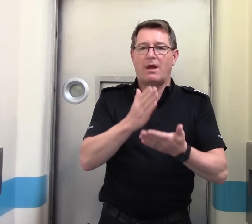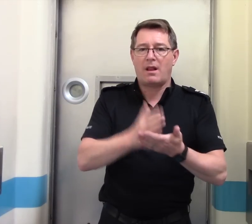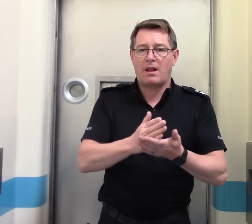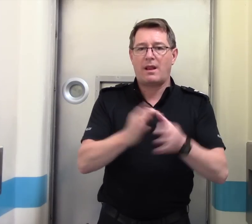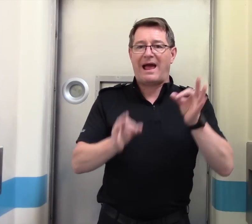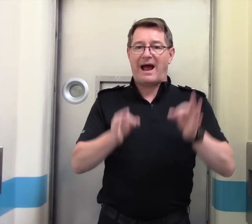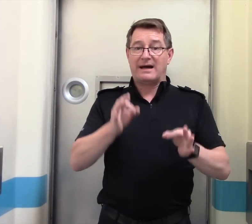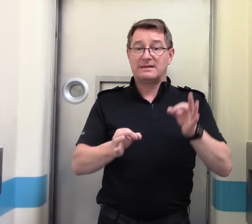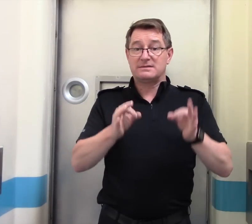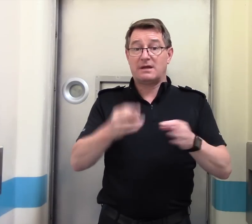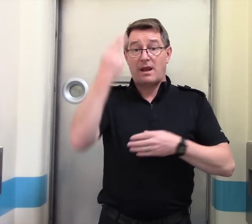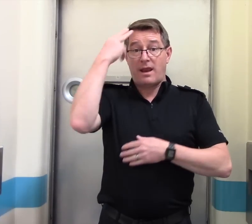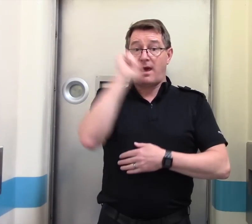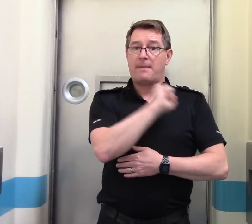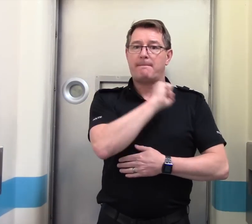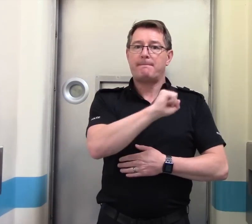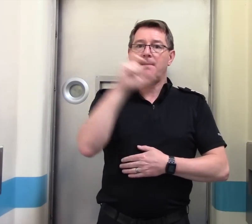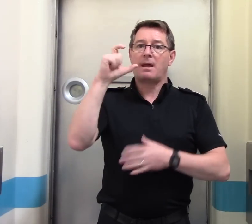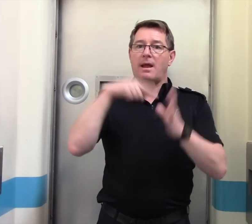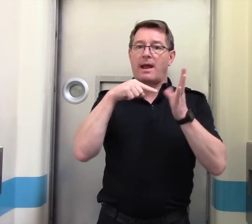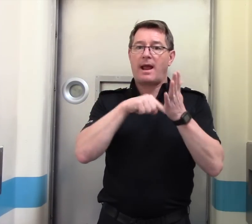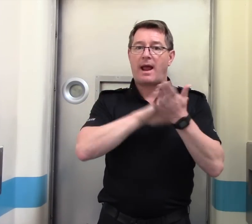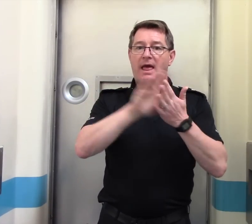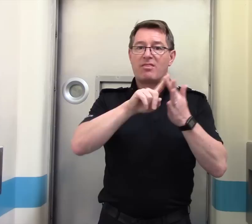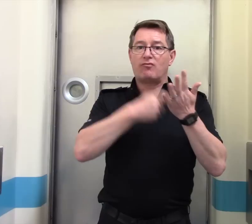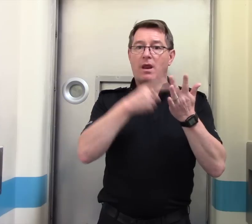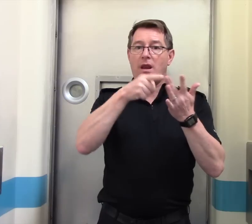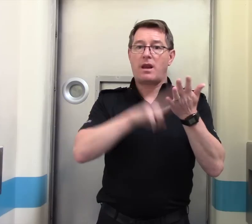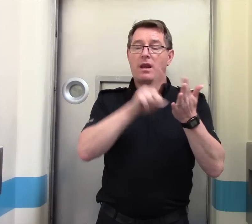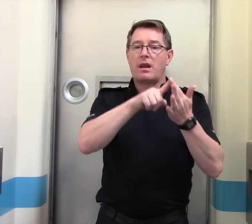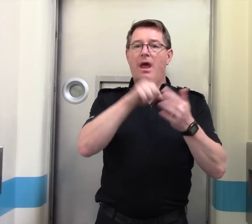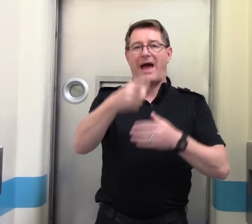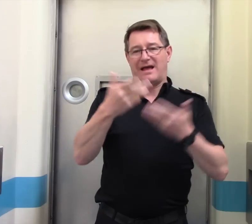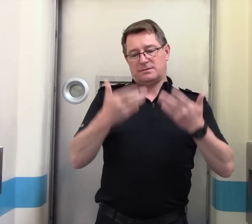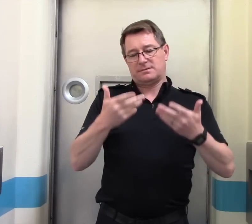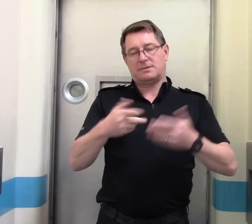it's not real; she's acting and her name is called Catherine.